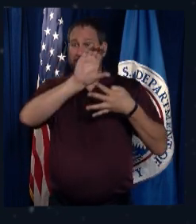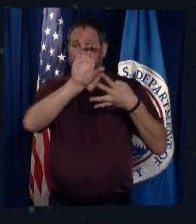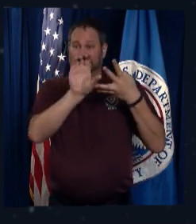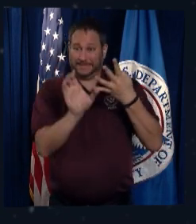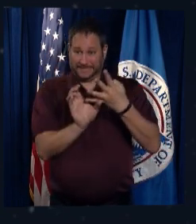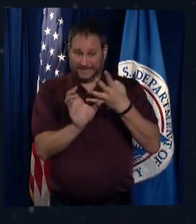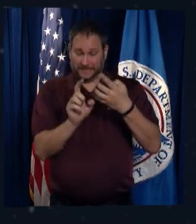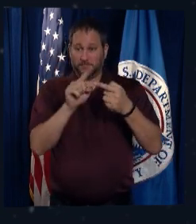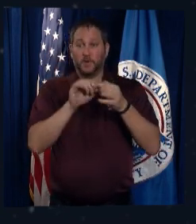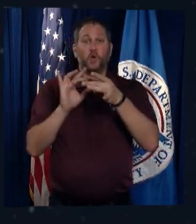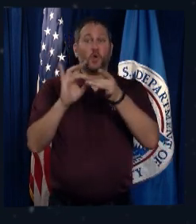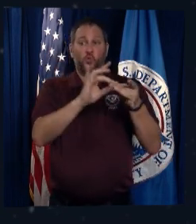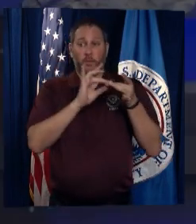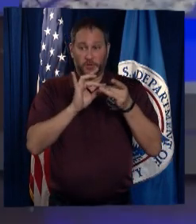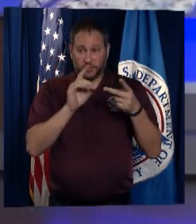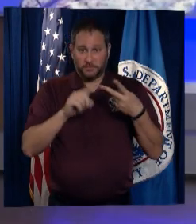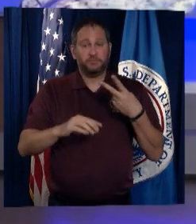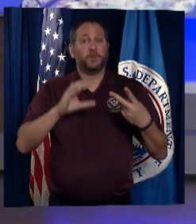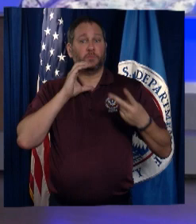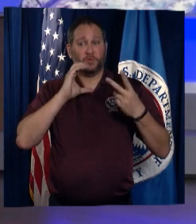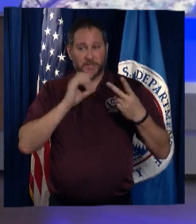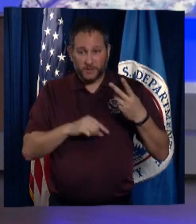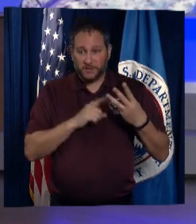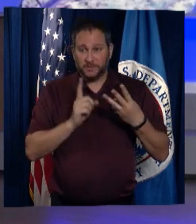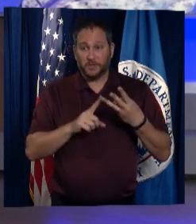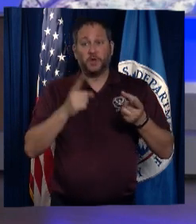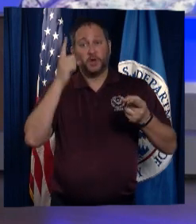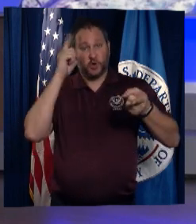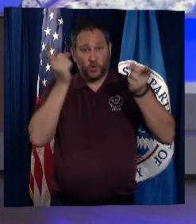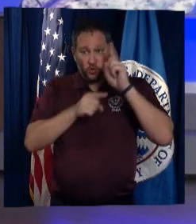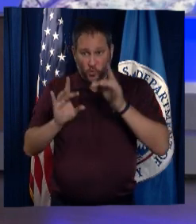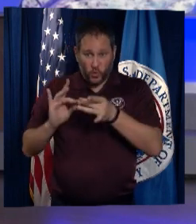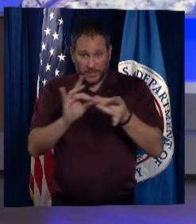else. If the Four C's came naturally we would not need an organization devoted